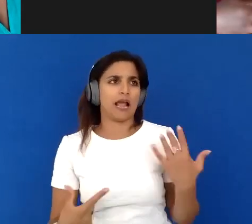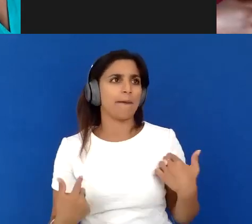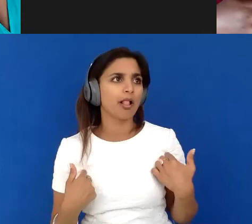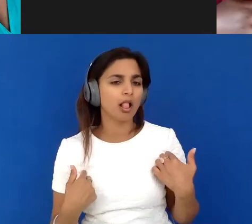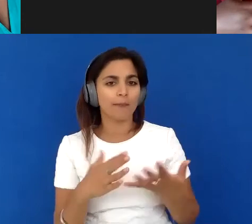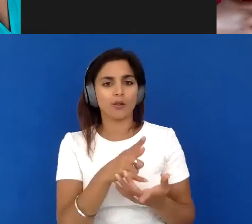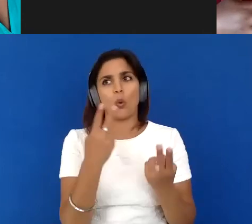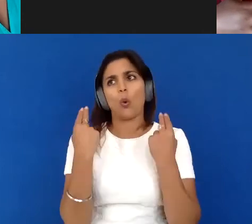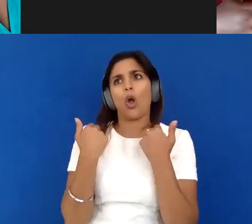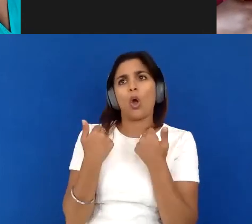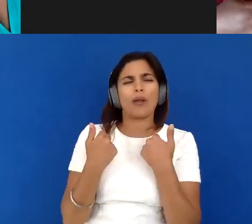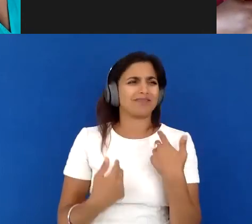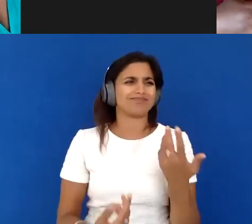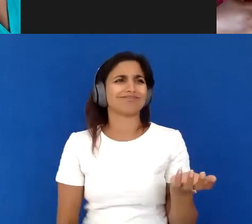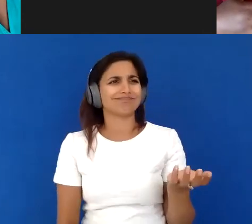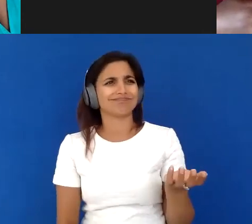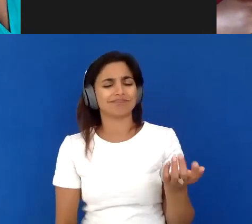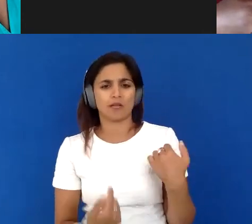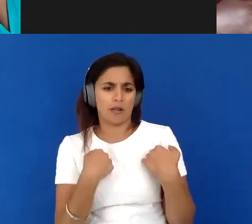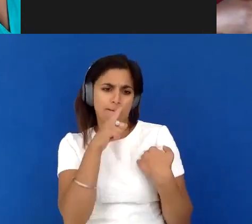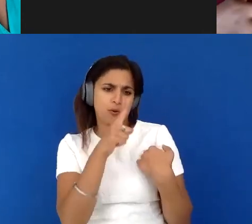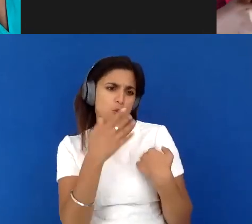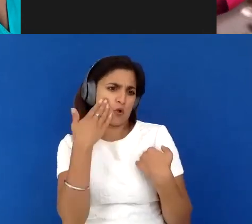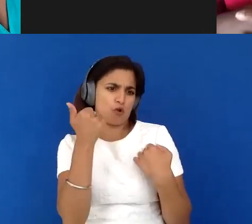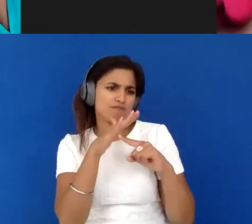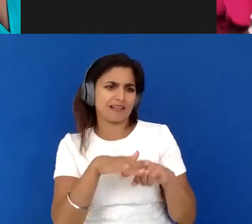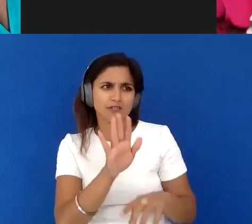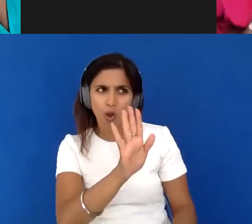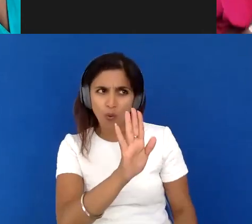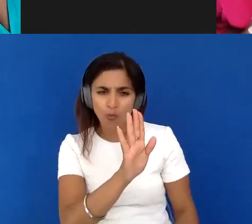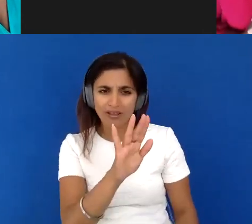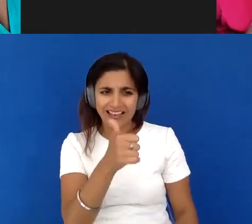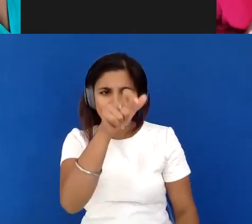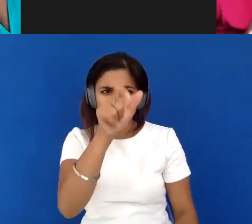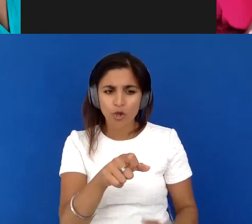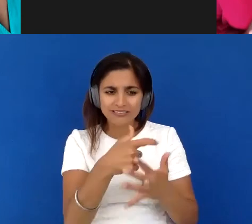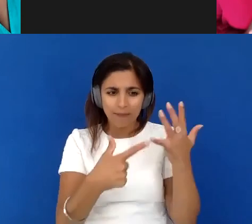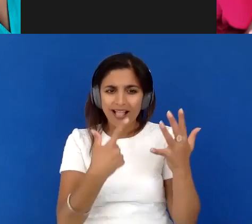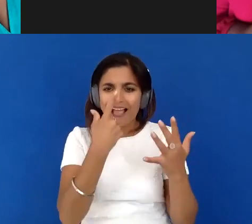be racist which is not true you can be disabled and racist you can be poor and